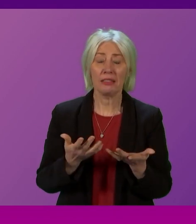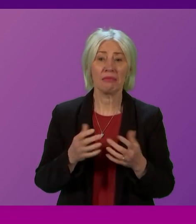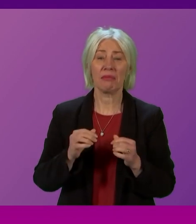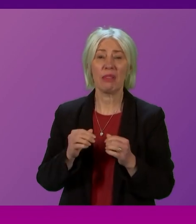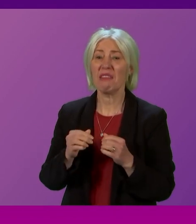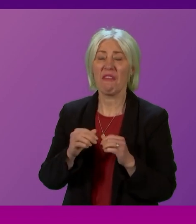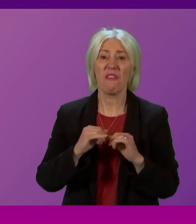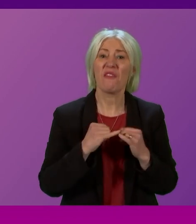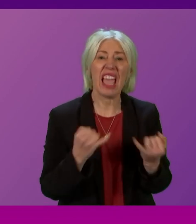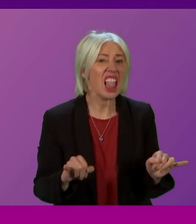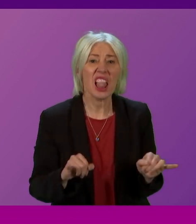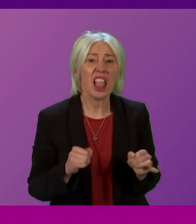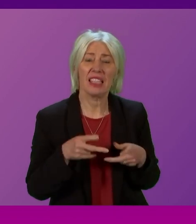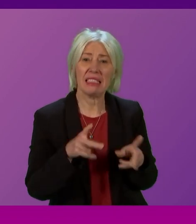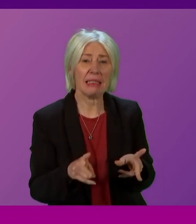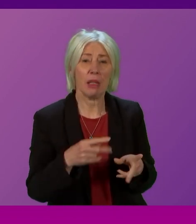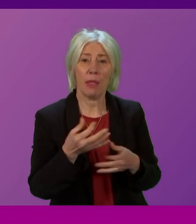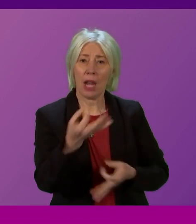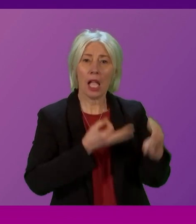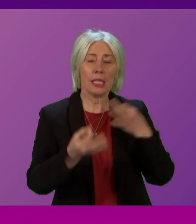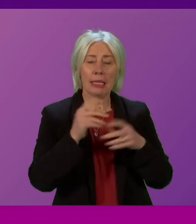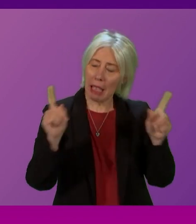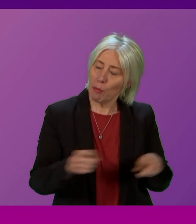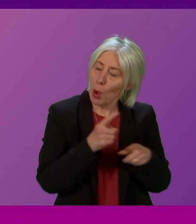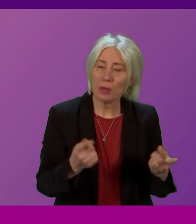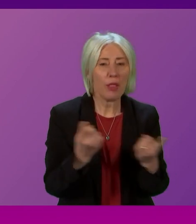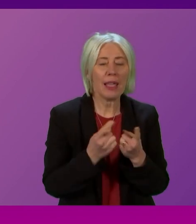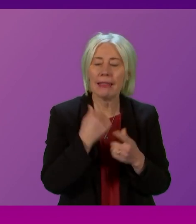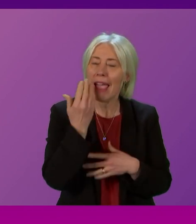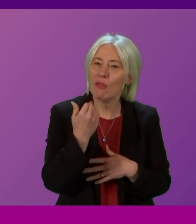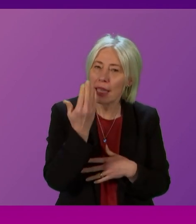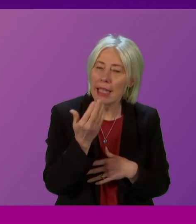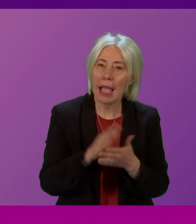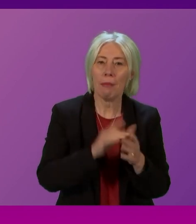asked to do the impossible; and that, every day, that crisis puts patient lives at risk.